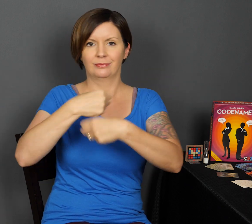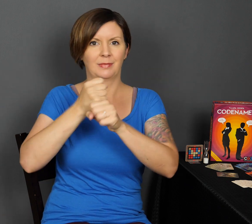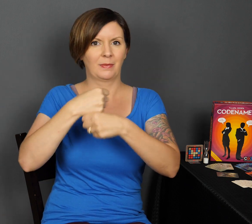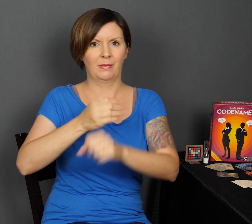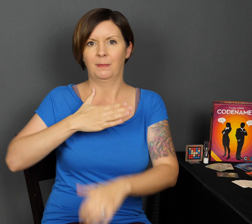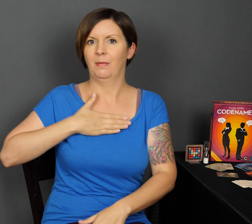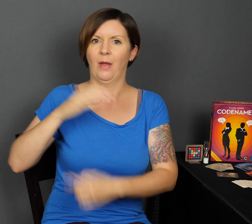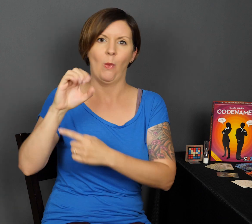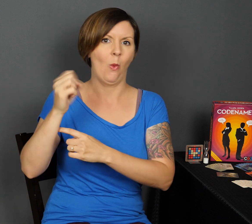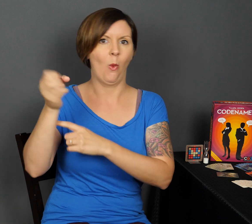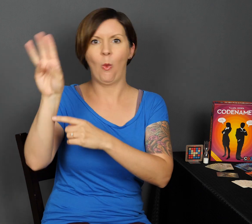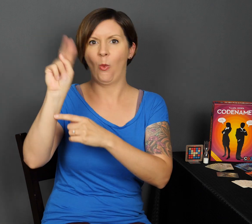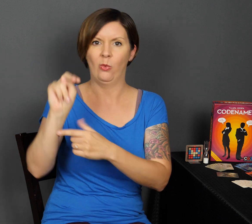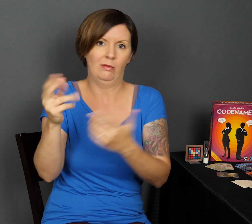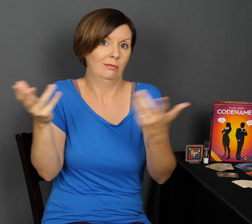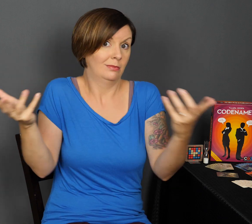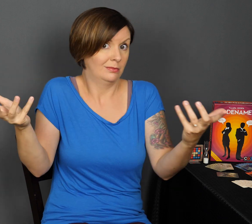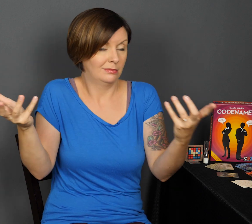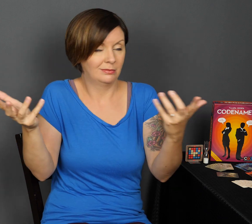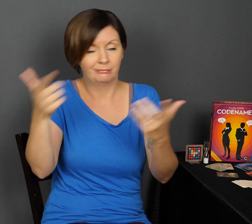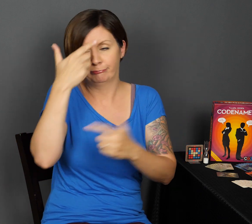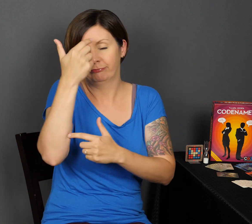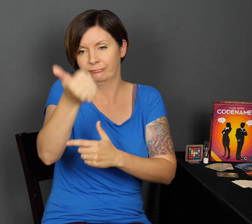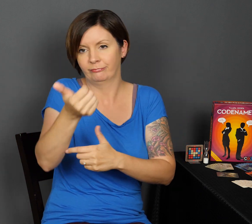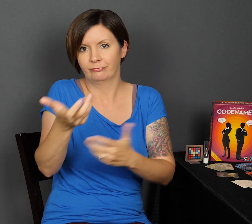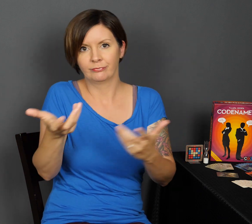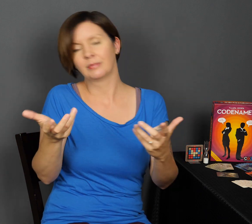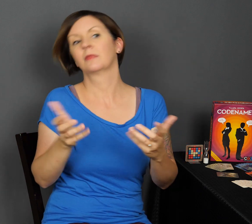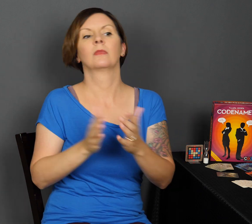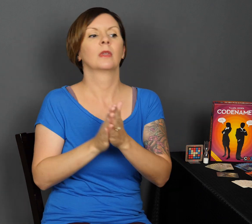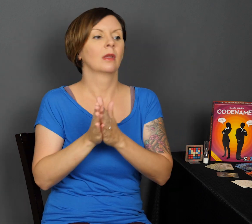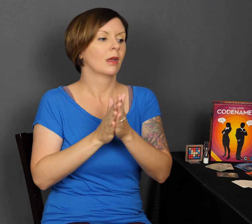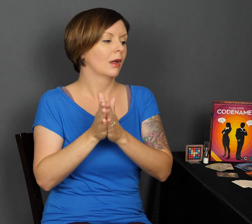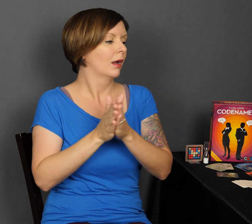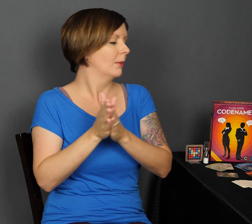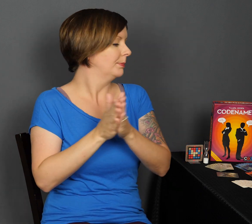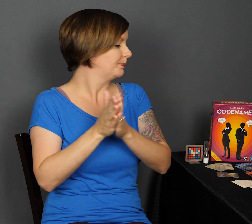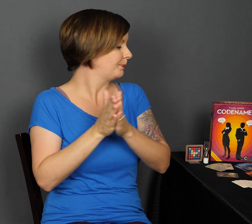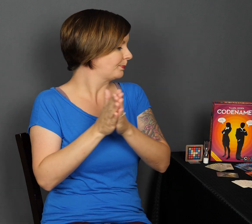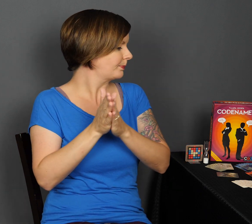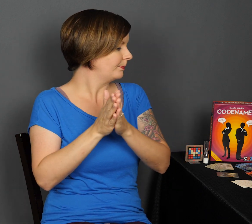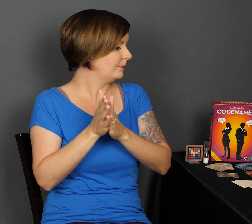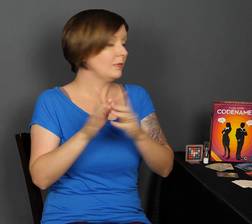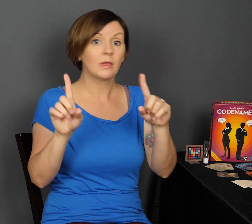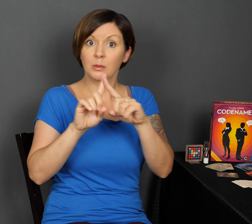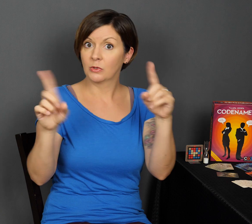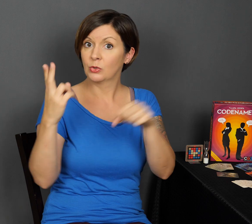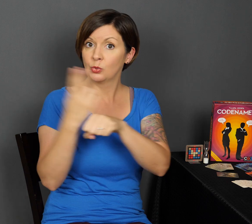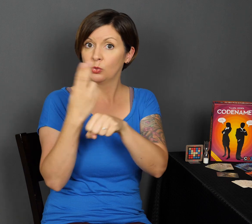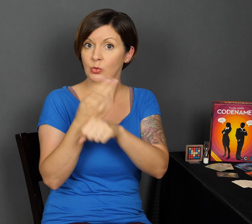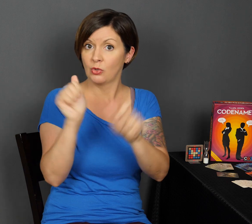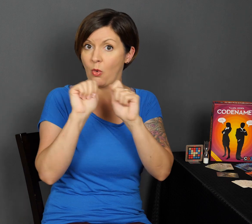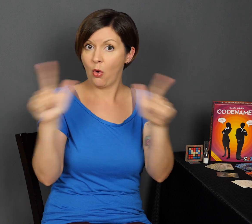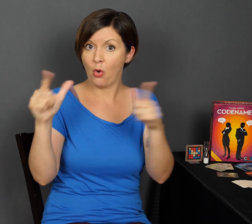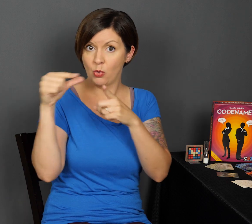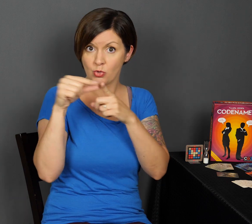I make my own laminated cards. So that's up to you.